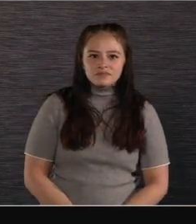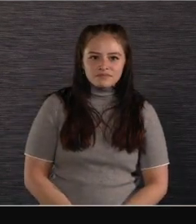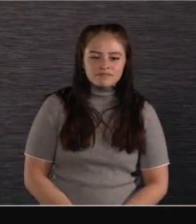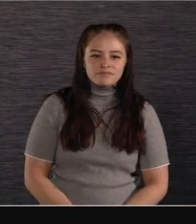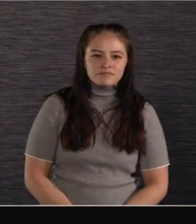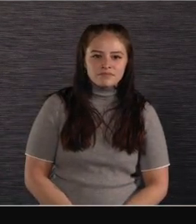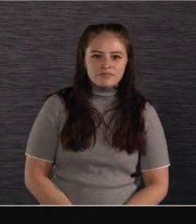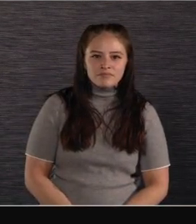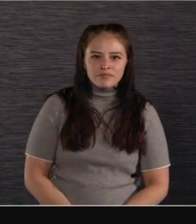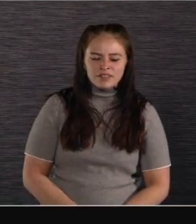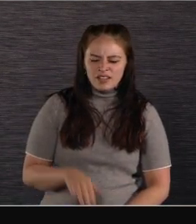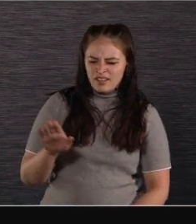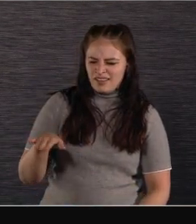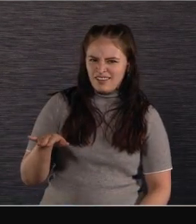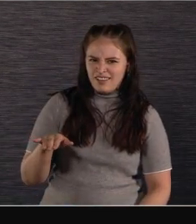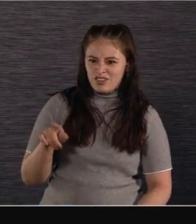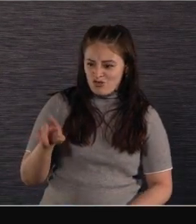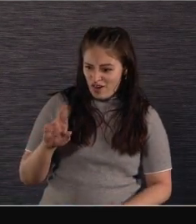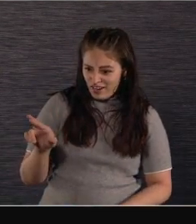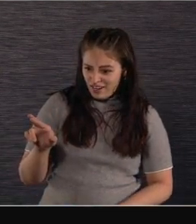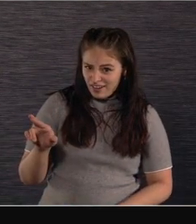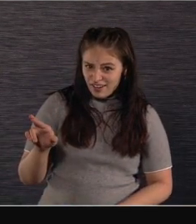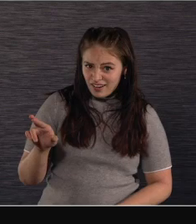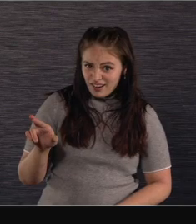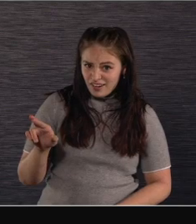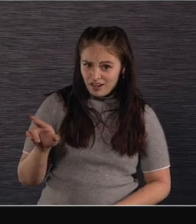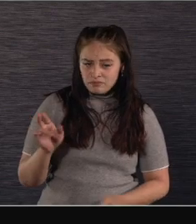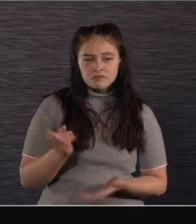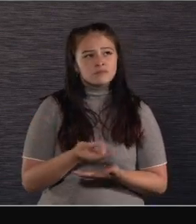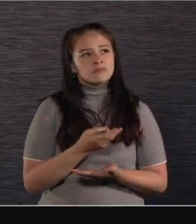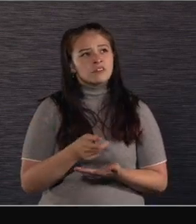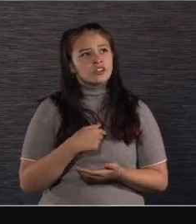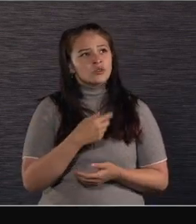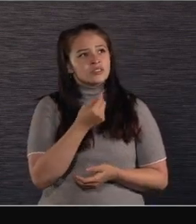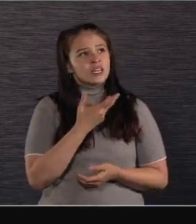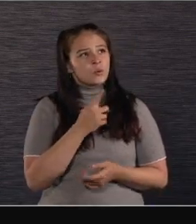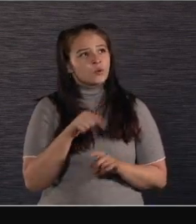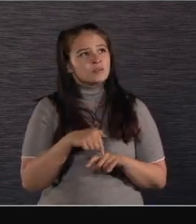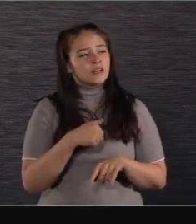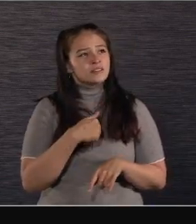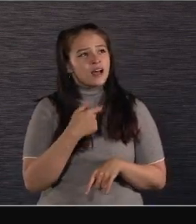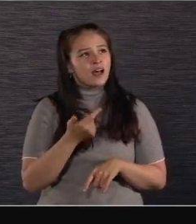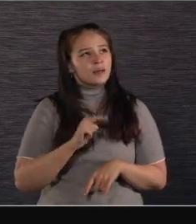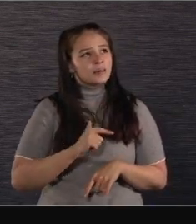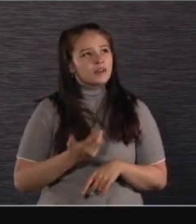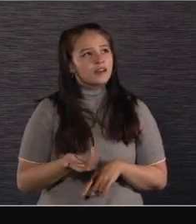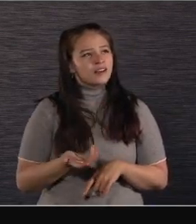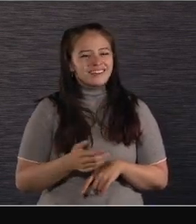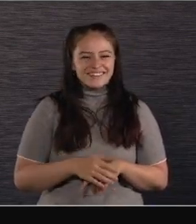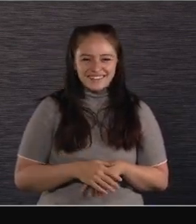Yo man, you're going to go? Just relax until it's my turn to play. Yeah. Let's go. Hell yeah.